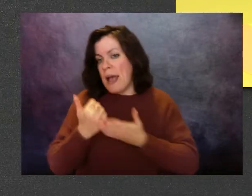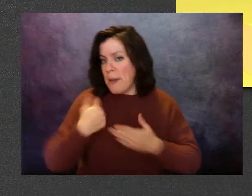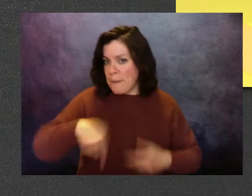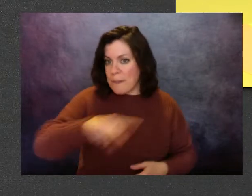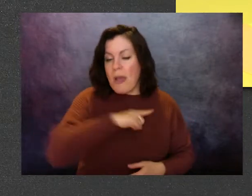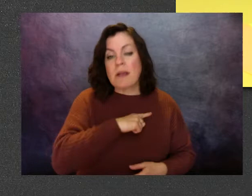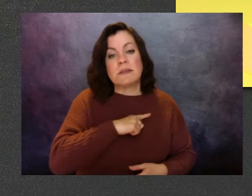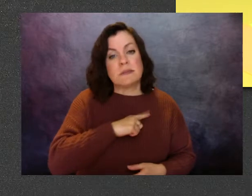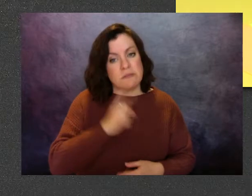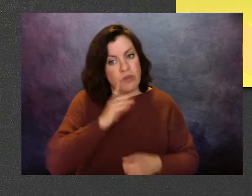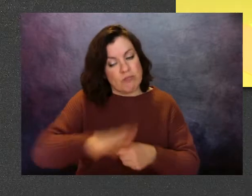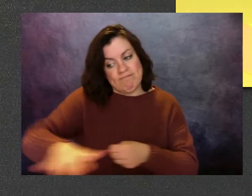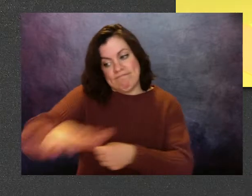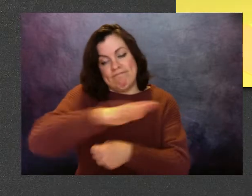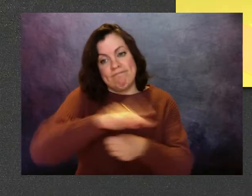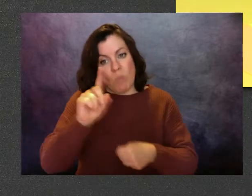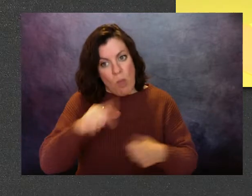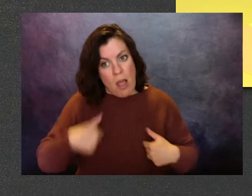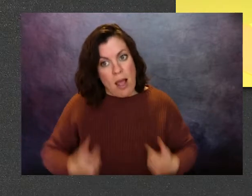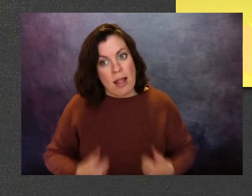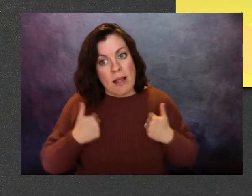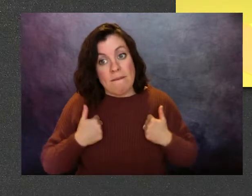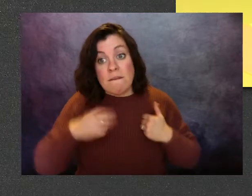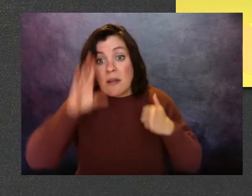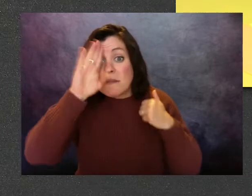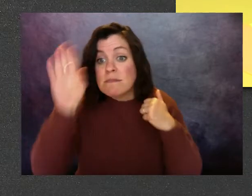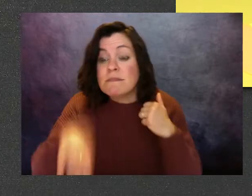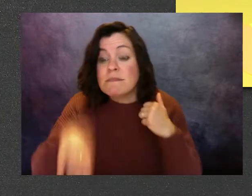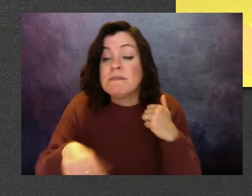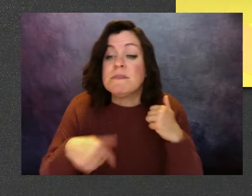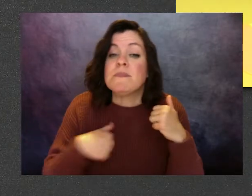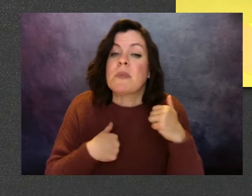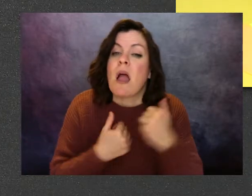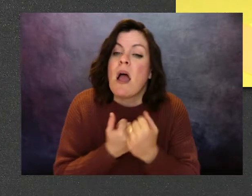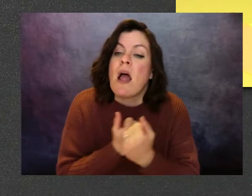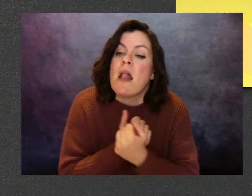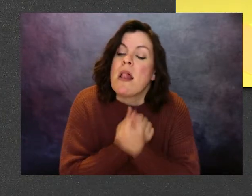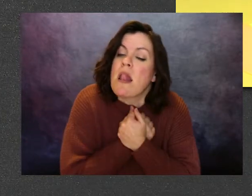I love love. So I love when people are nice to each other.